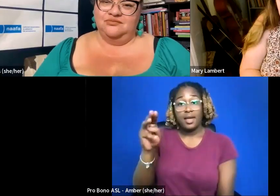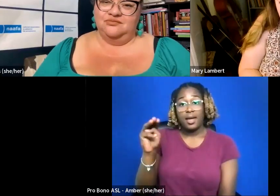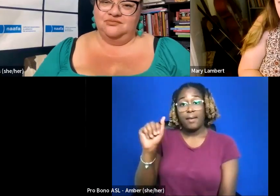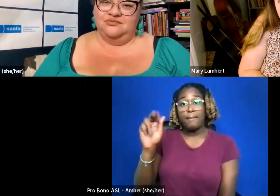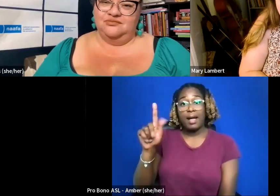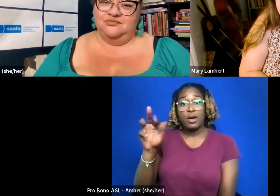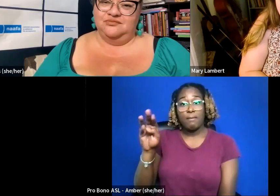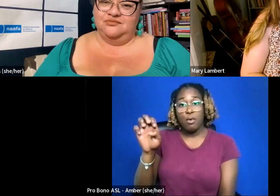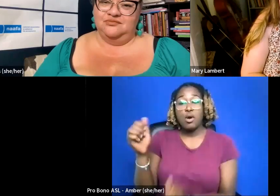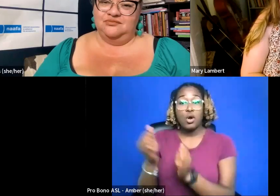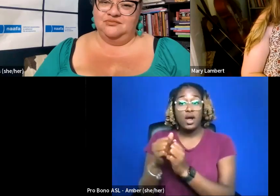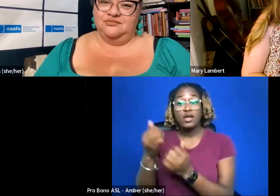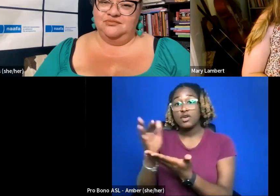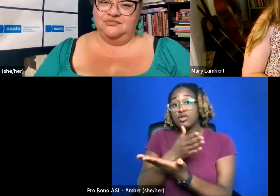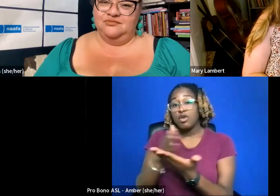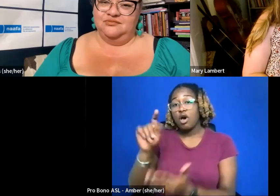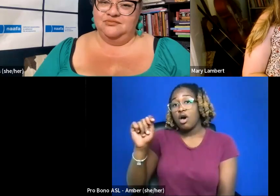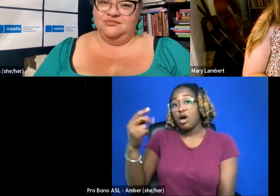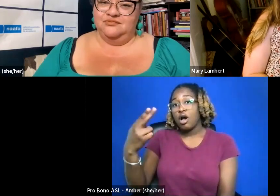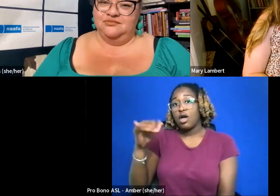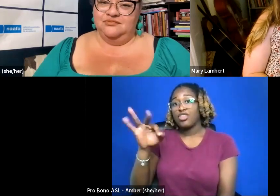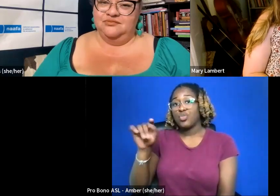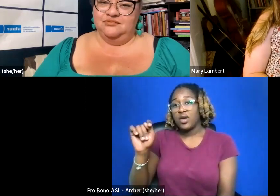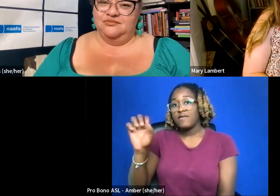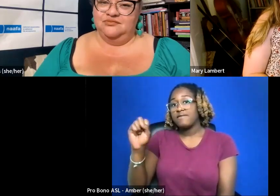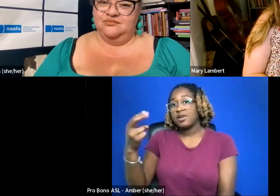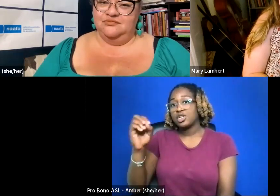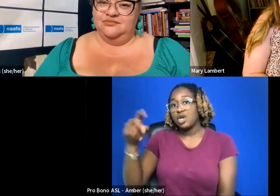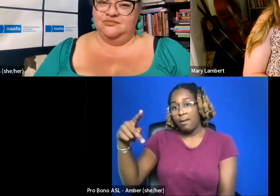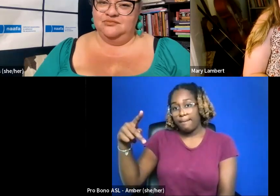Shop, and he had the the album.